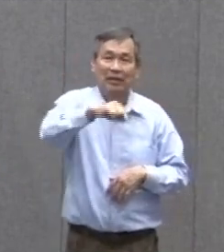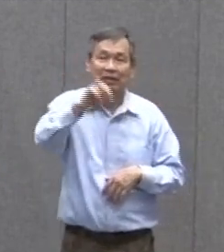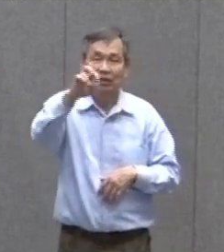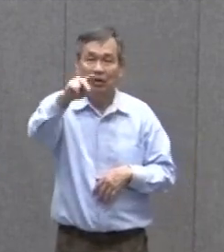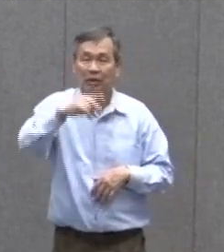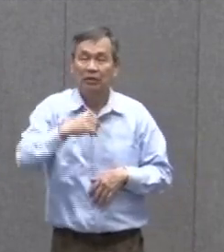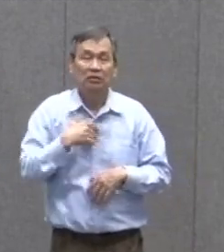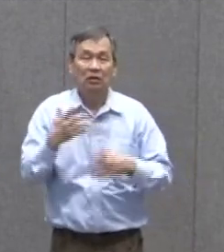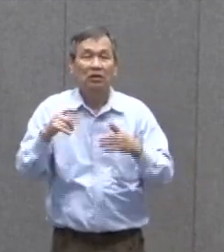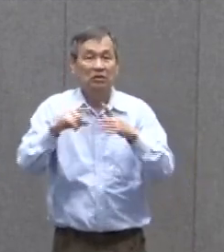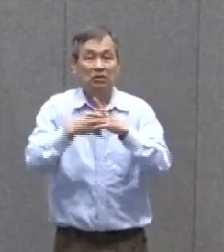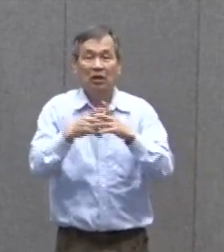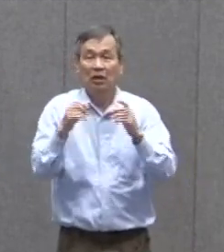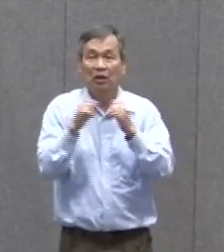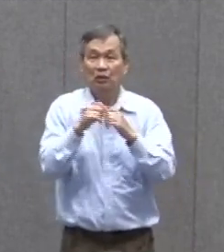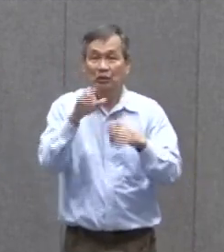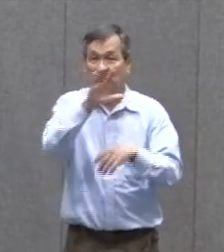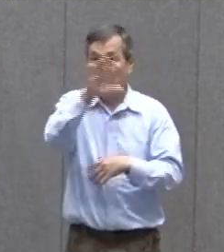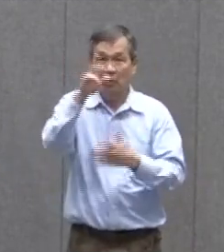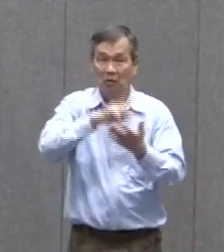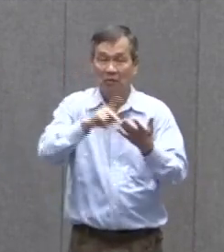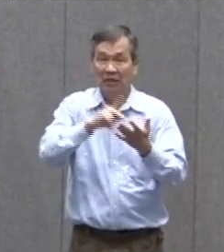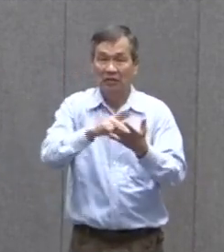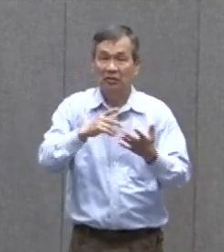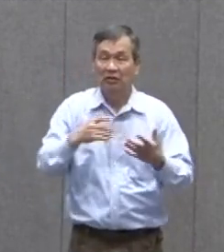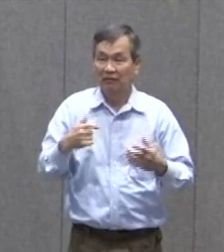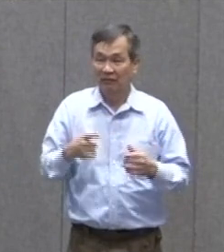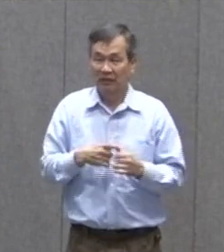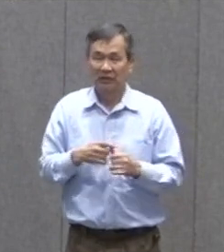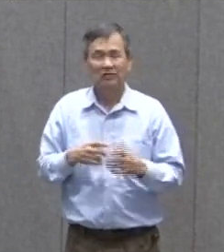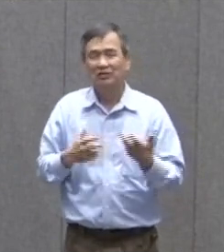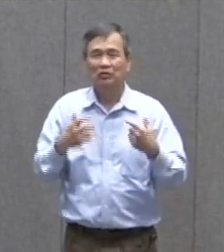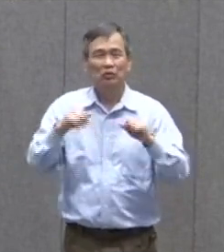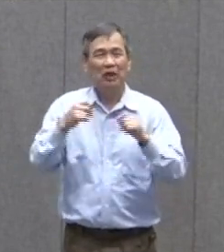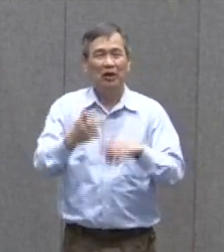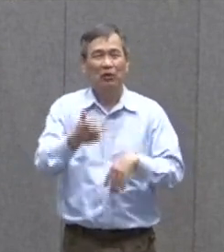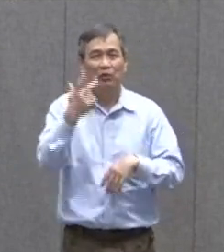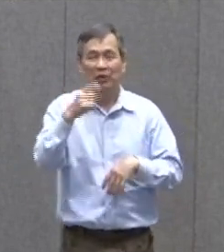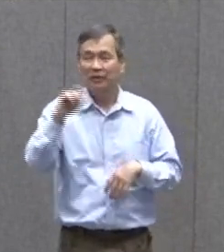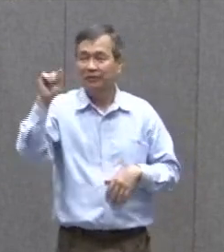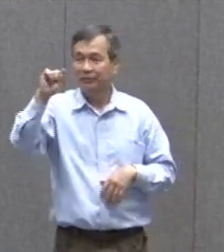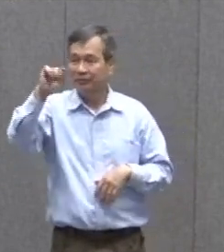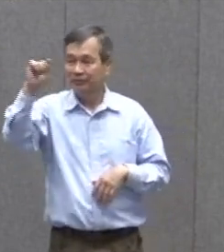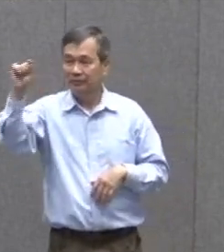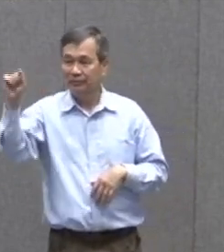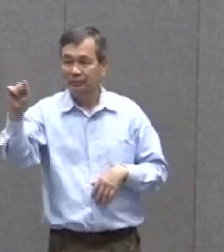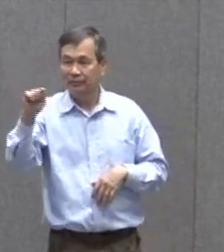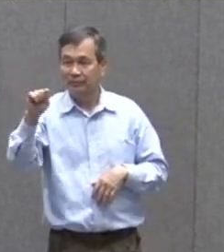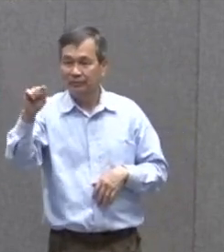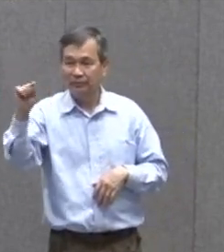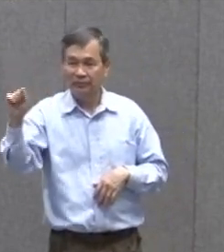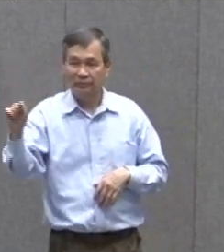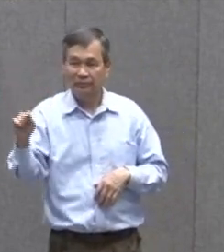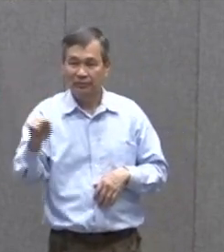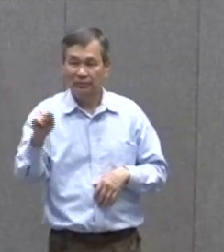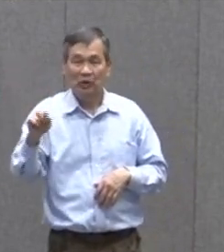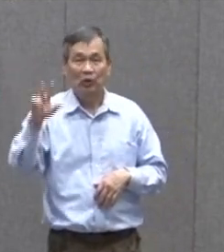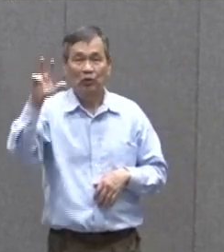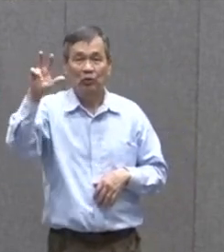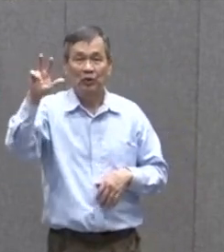I'm going to, with my pencil, write my numeral three and then I'm going to do my tally marks.